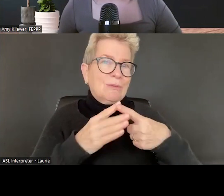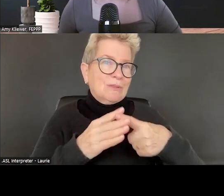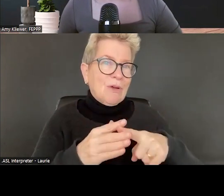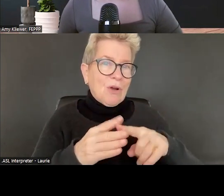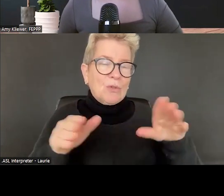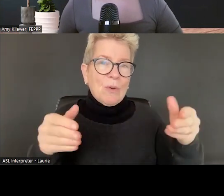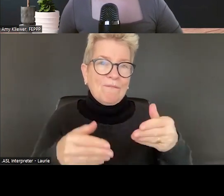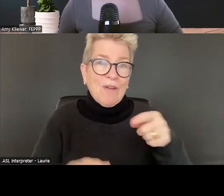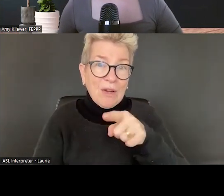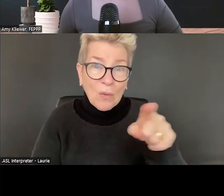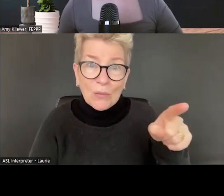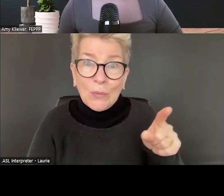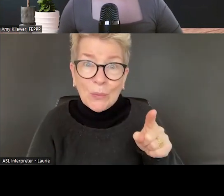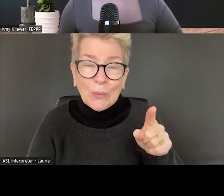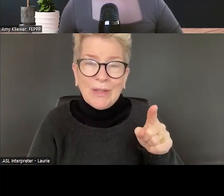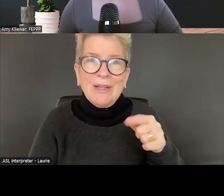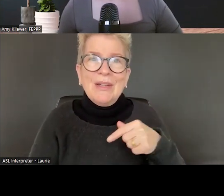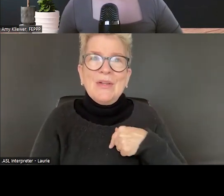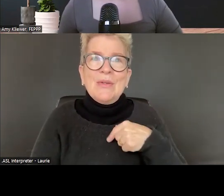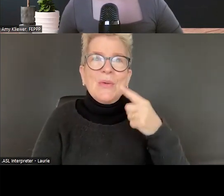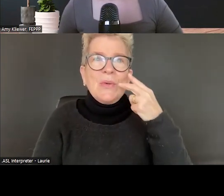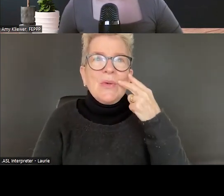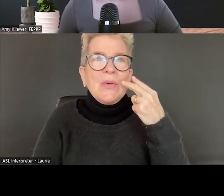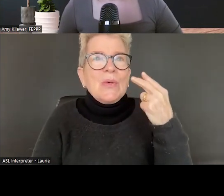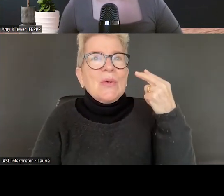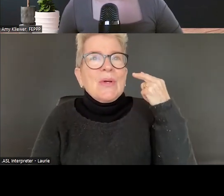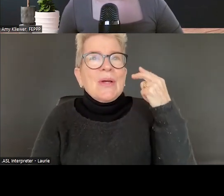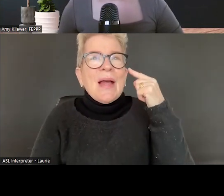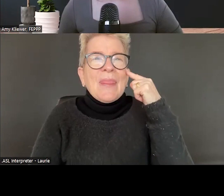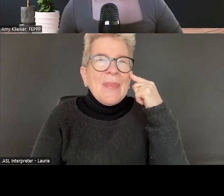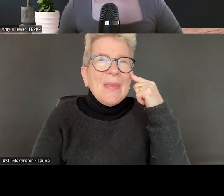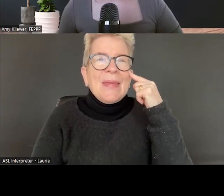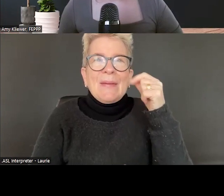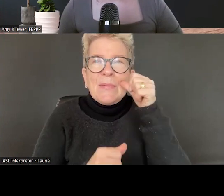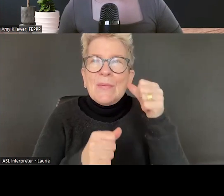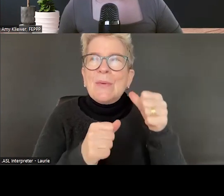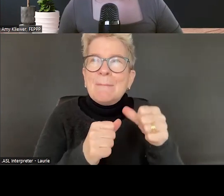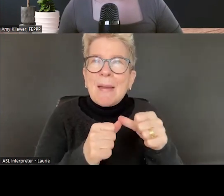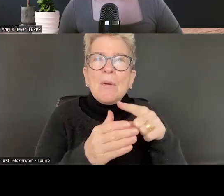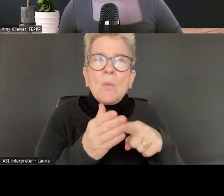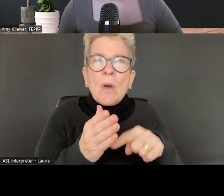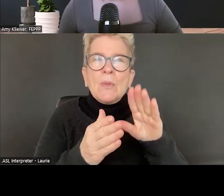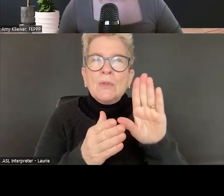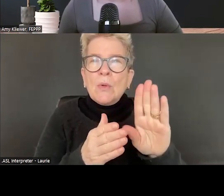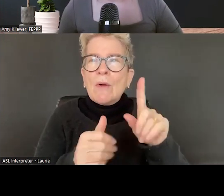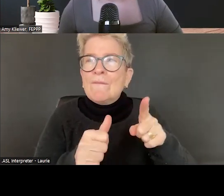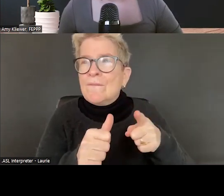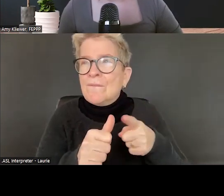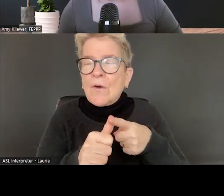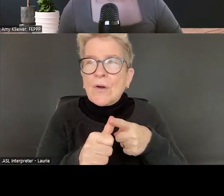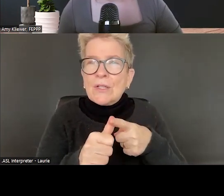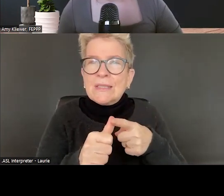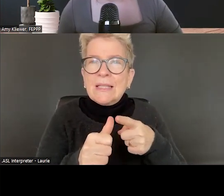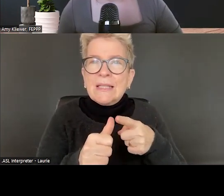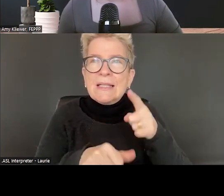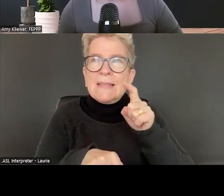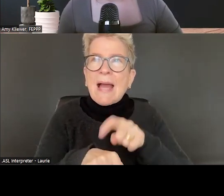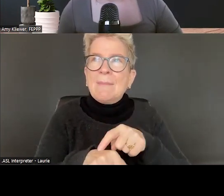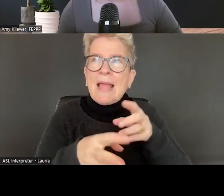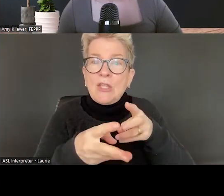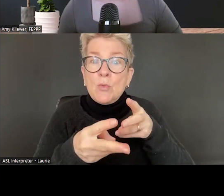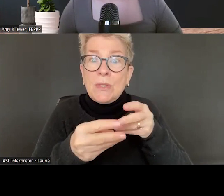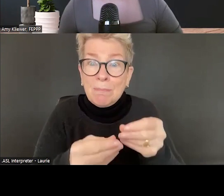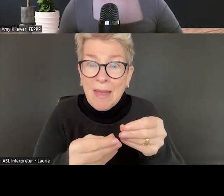here to reach back and consider, remember what was your first spending experience?